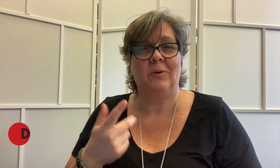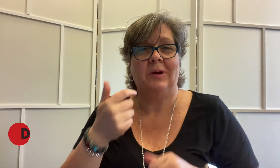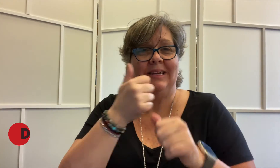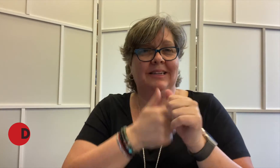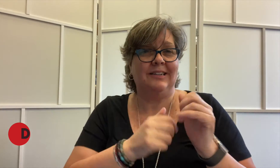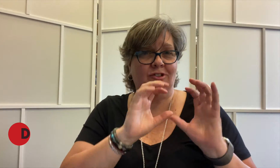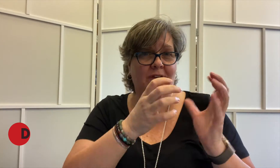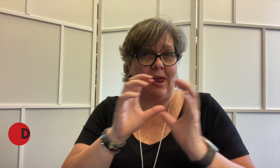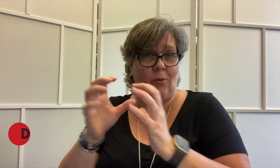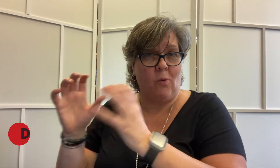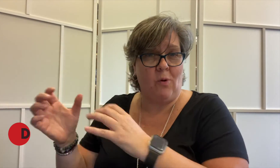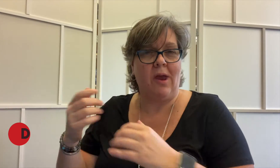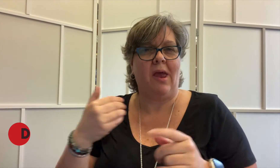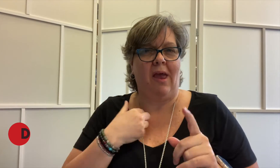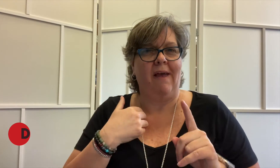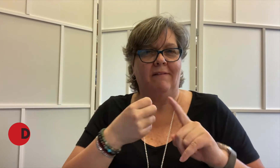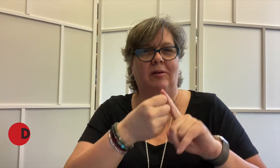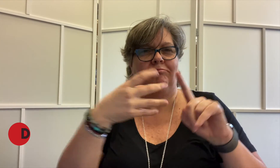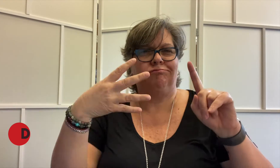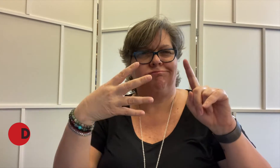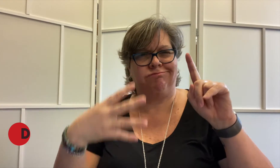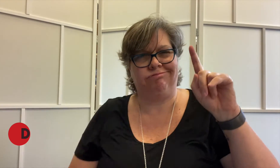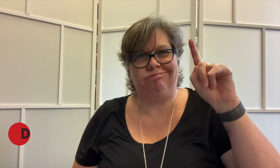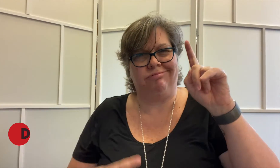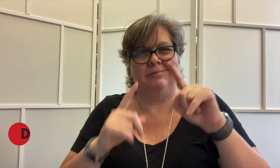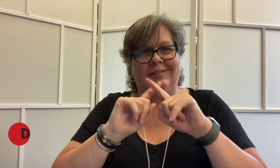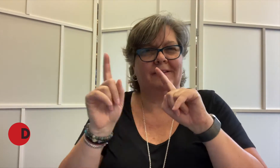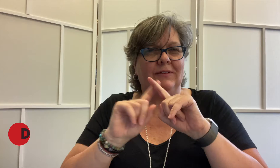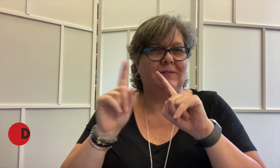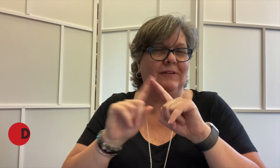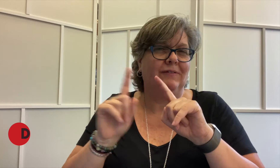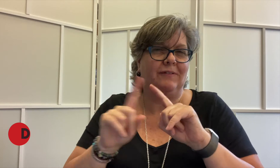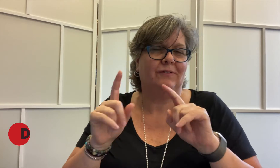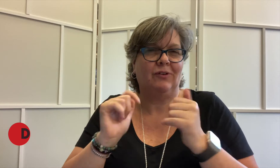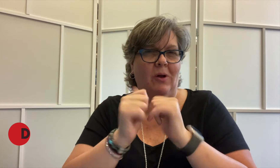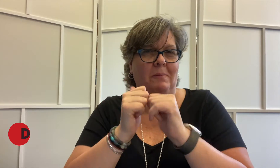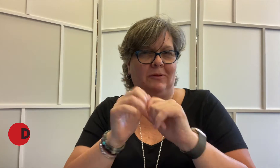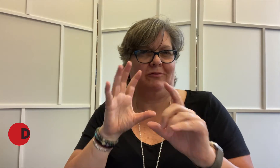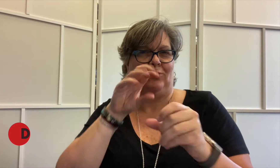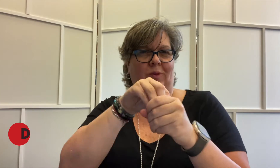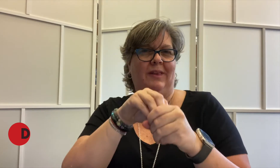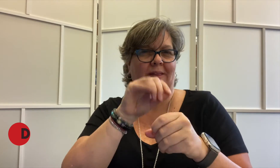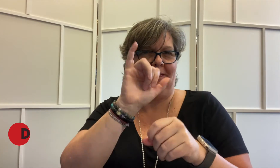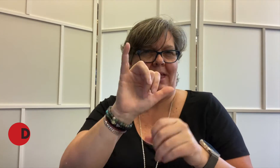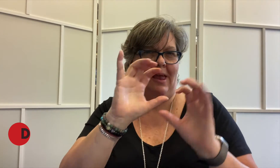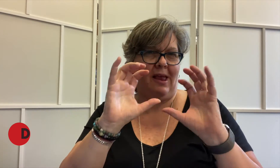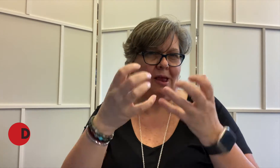Each category has subcategories listing different competitions